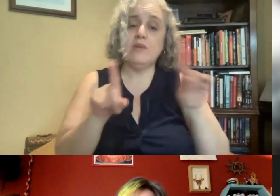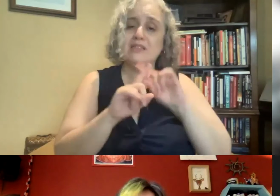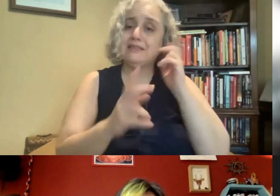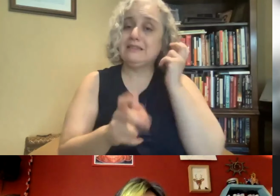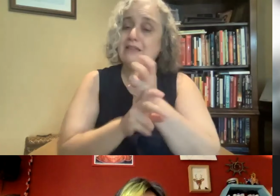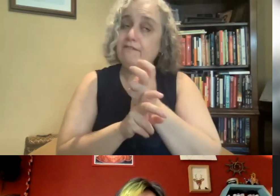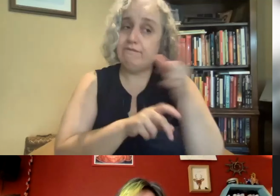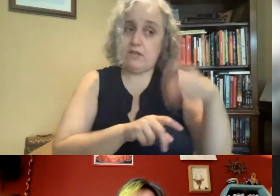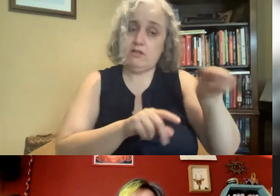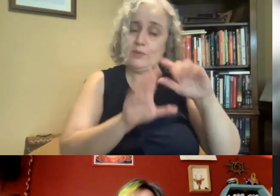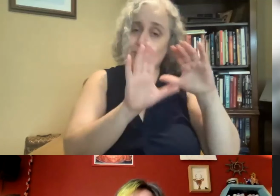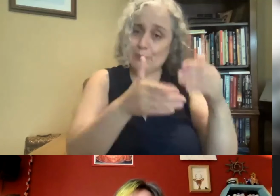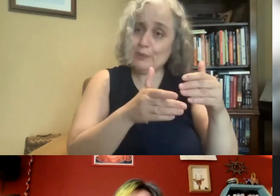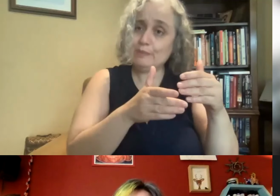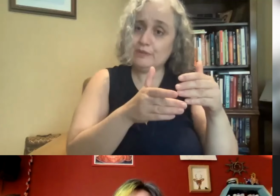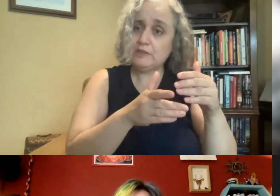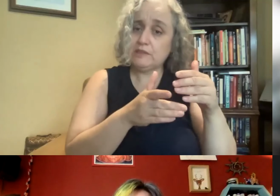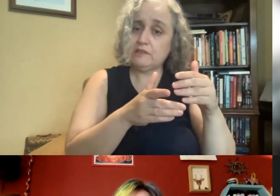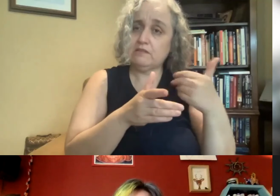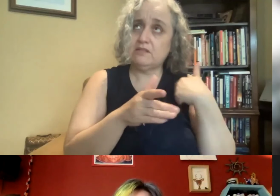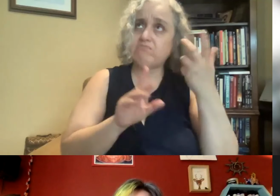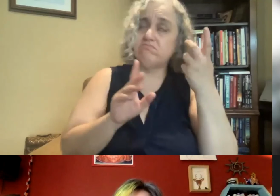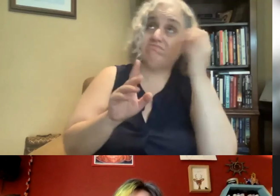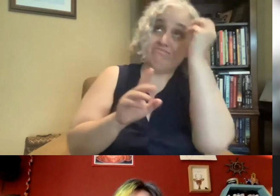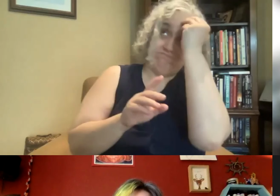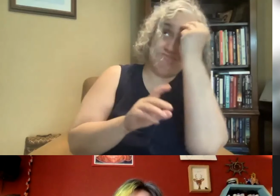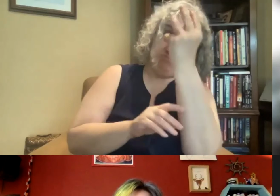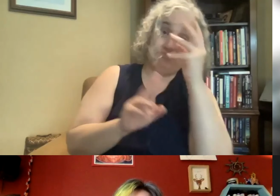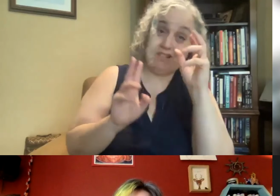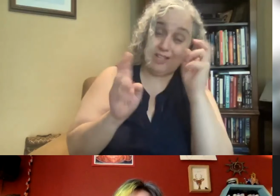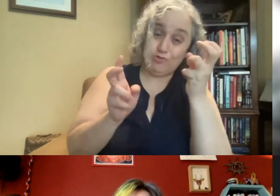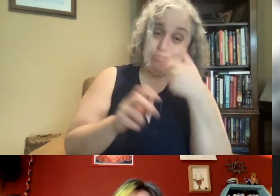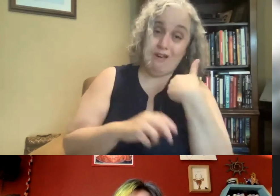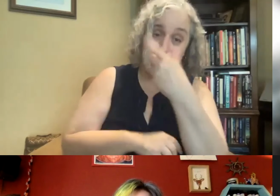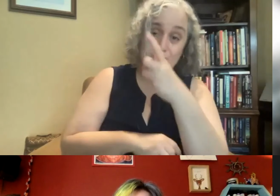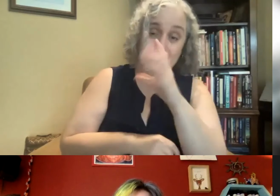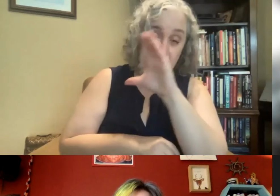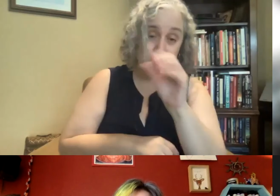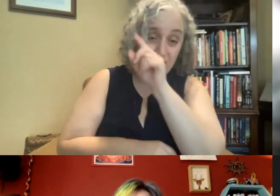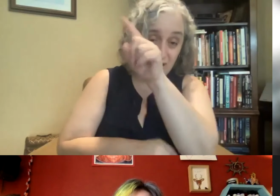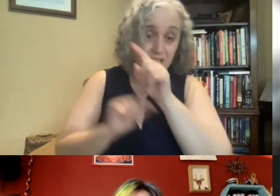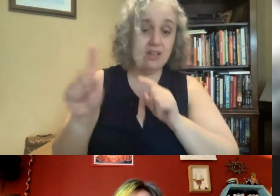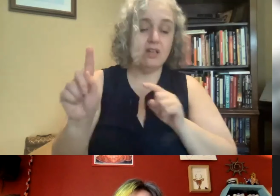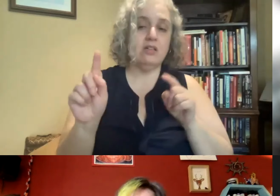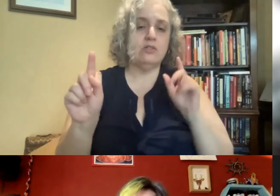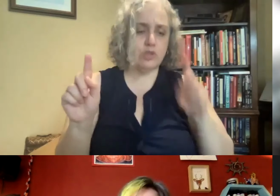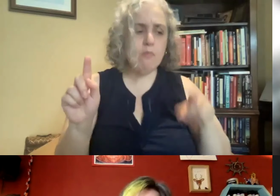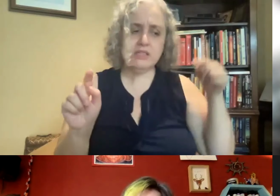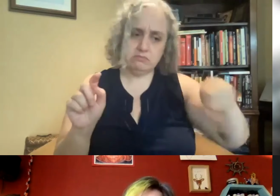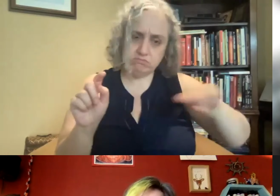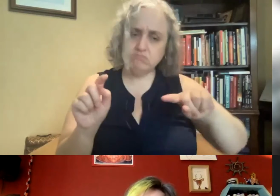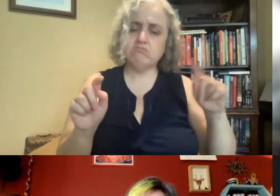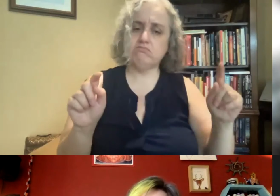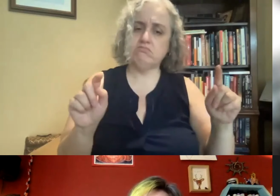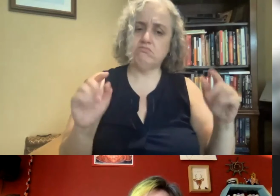I have an issue because it can really not be beneficial for you.